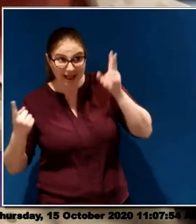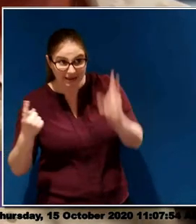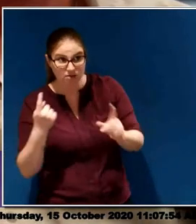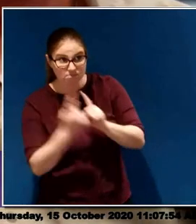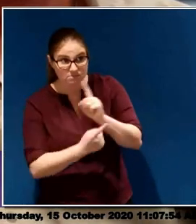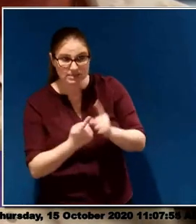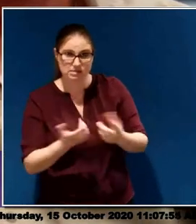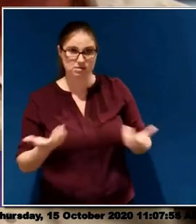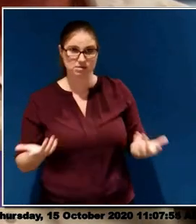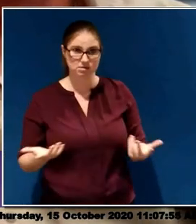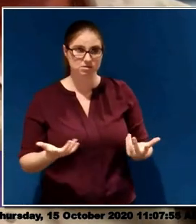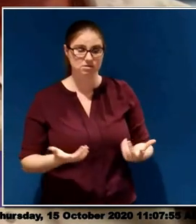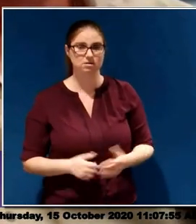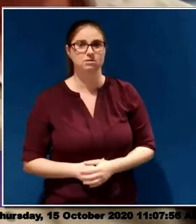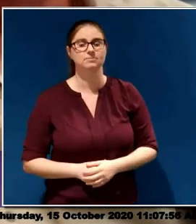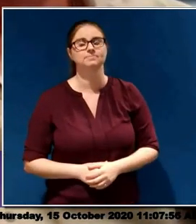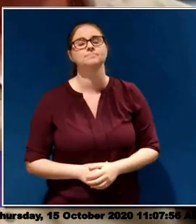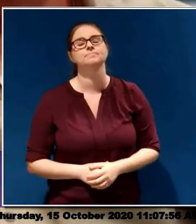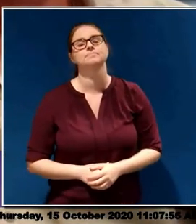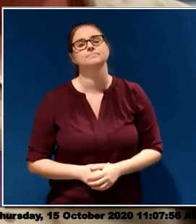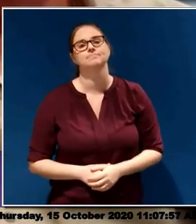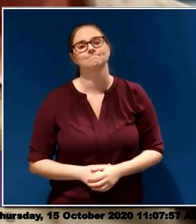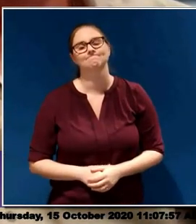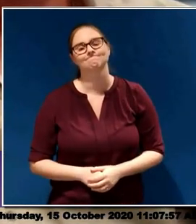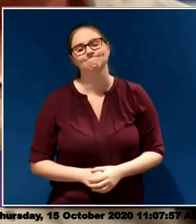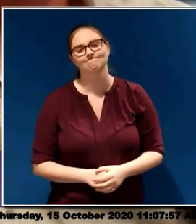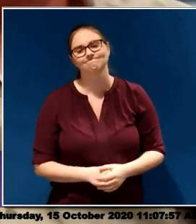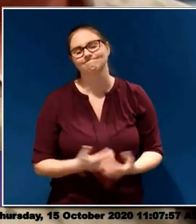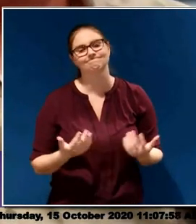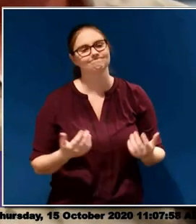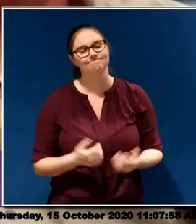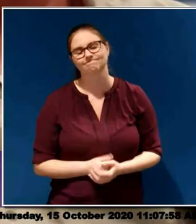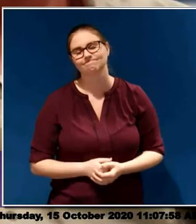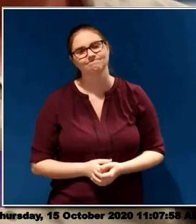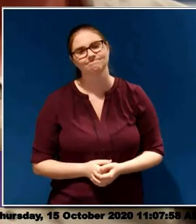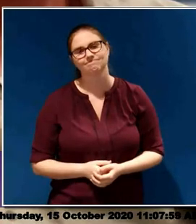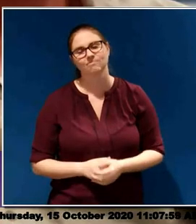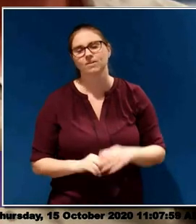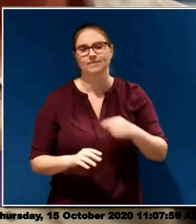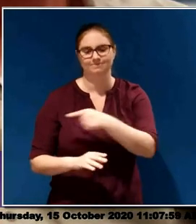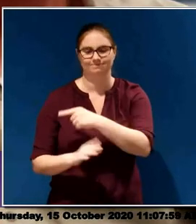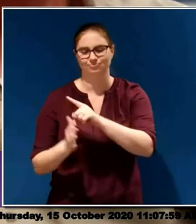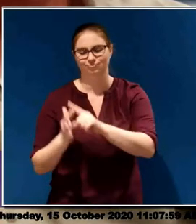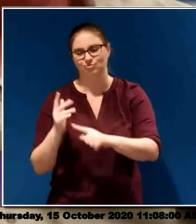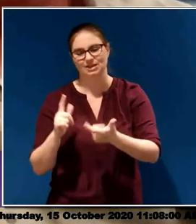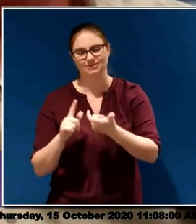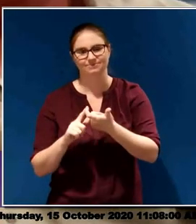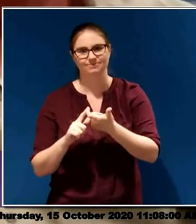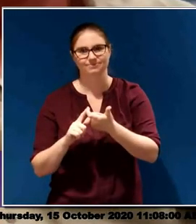And then, yeah, basically Jack was in almost complete school refusal by then,